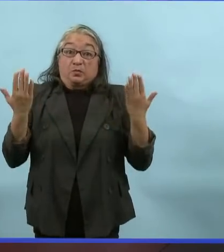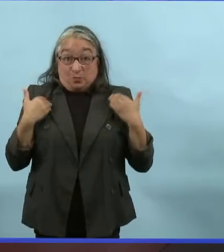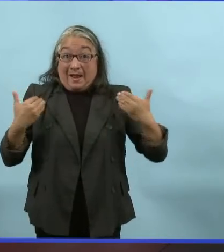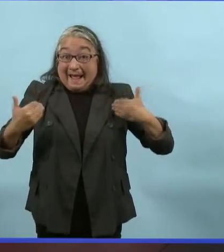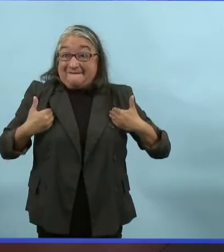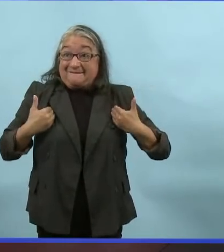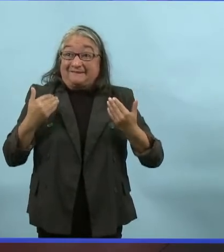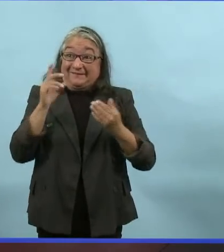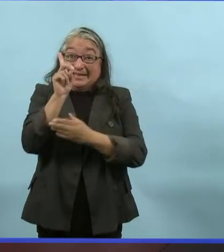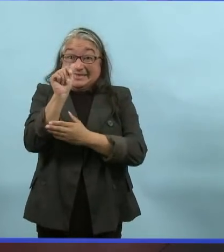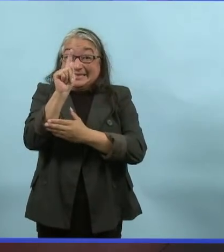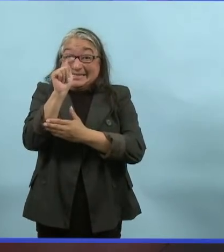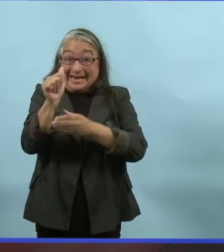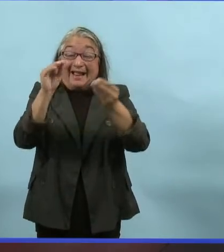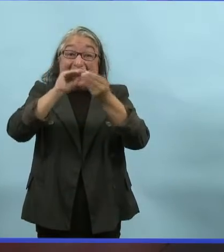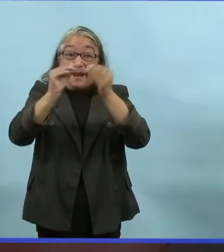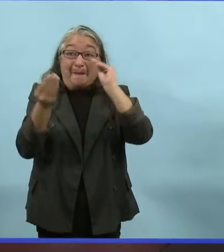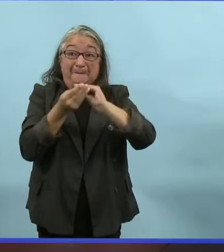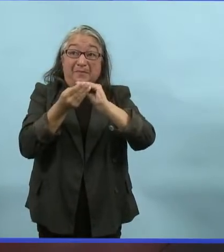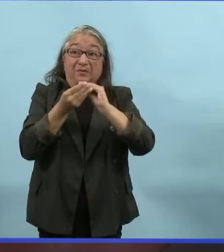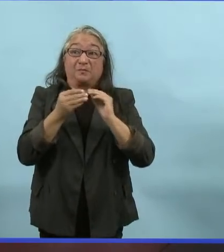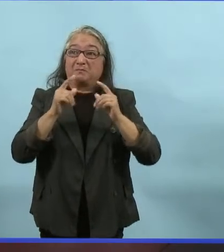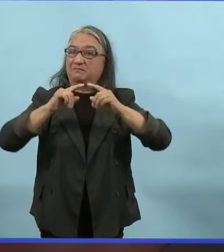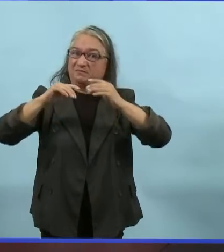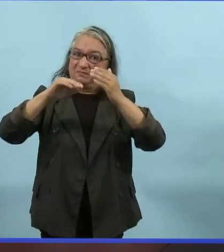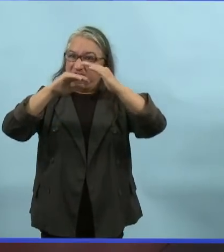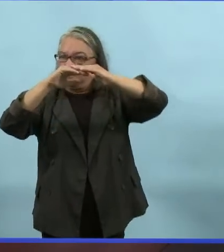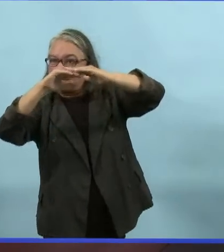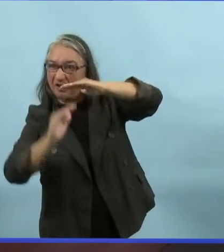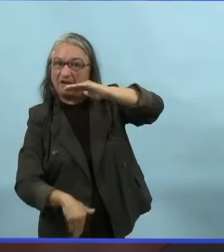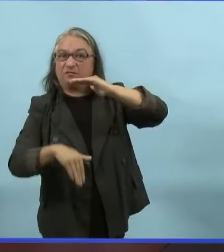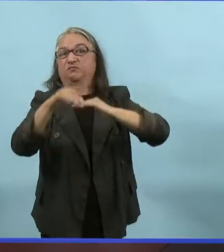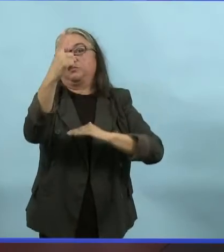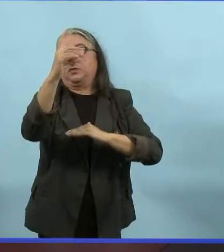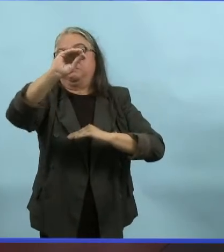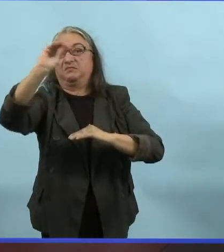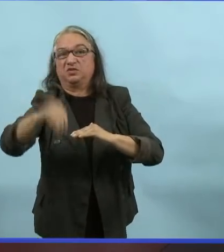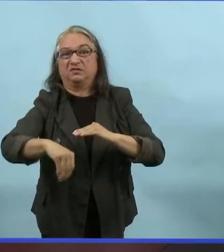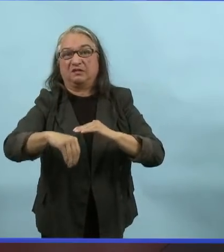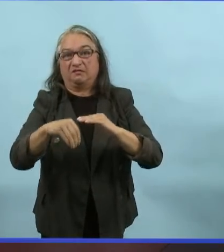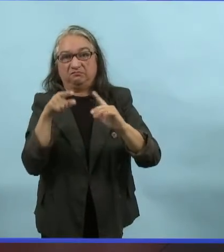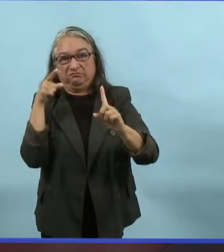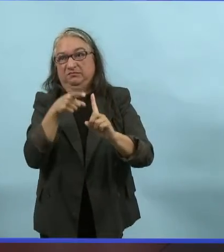you know much you know well under one percent of our cases are those who are vaccinated